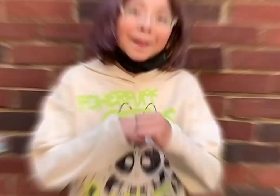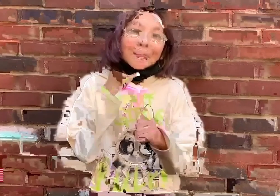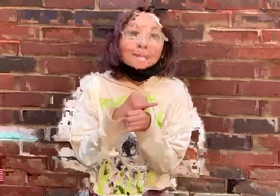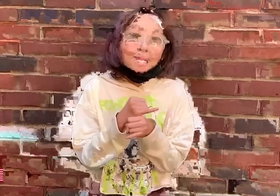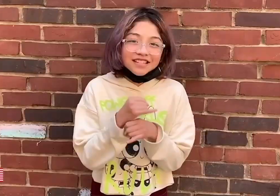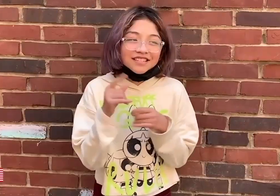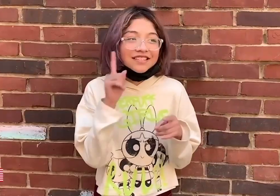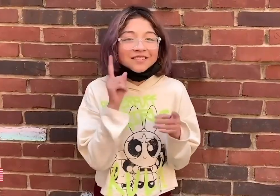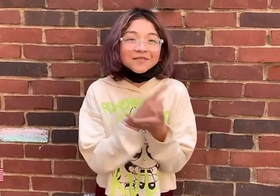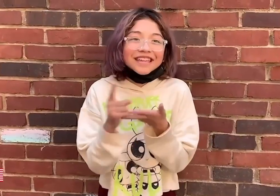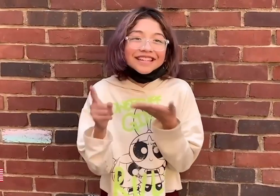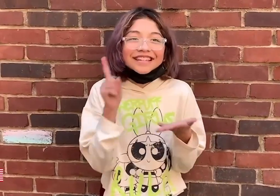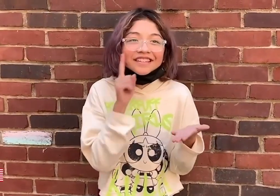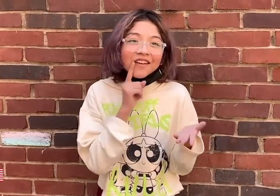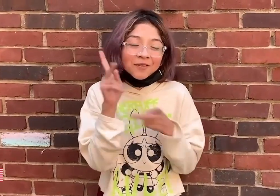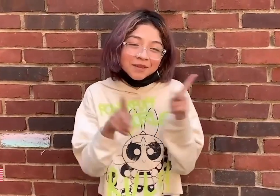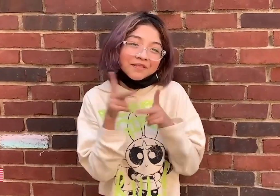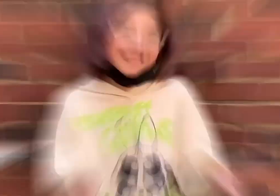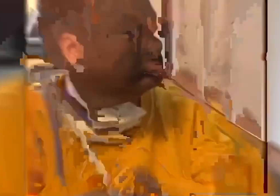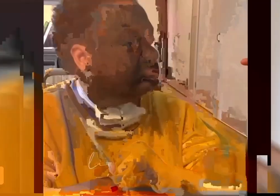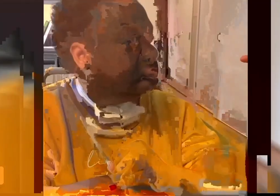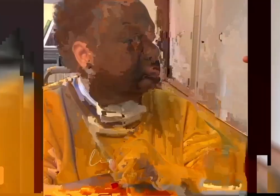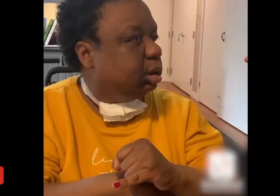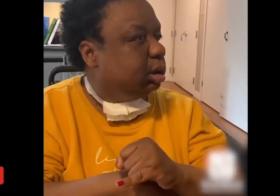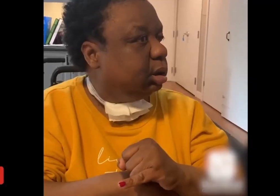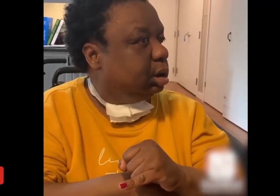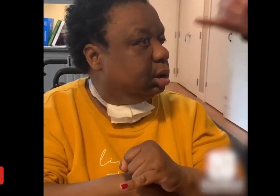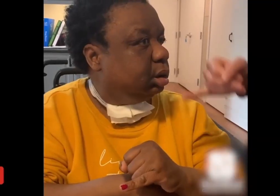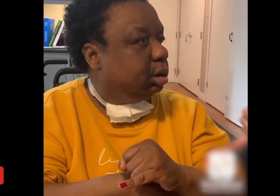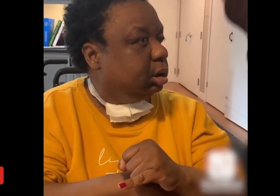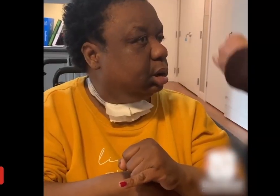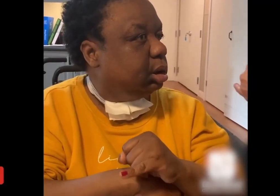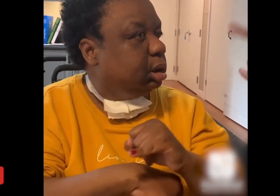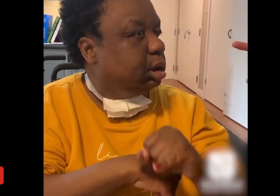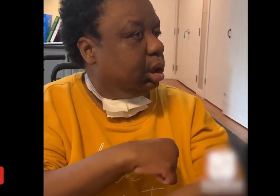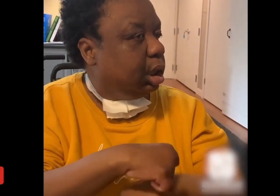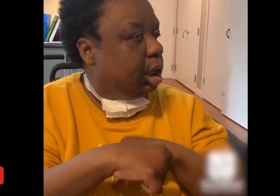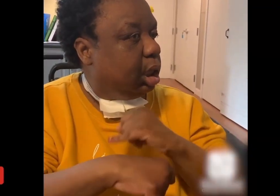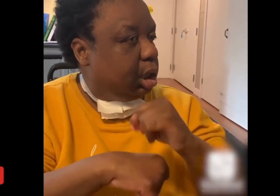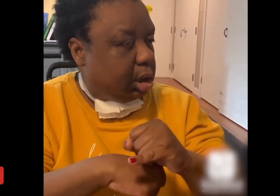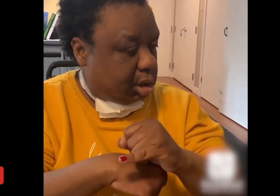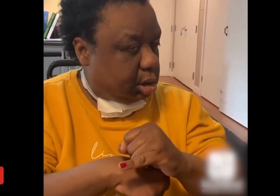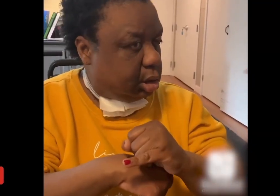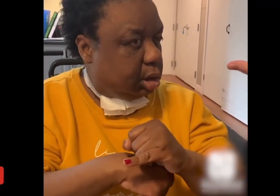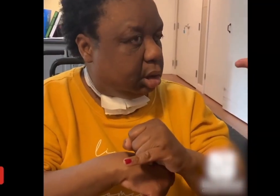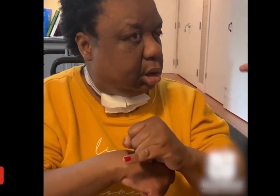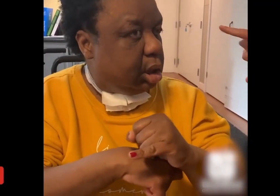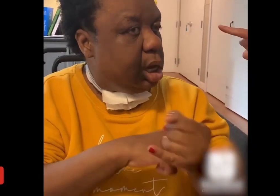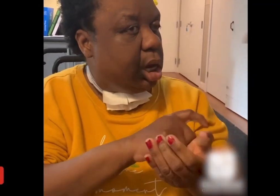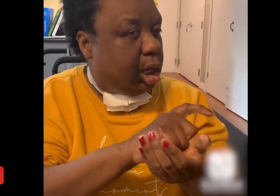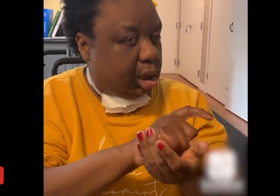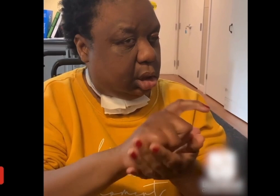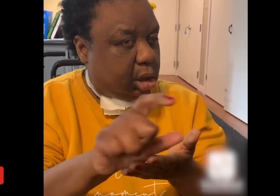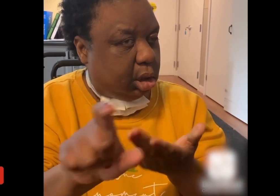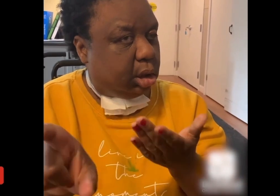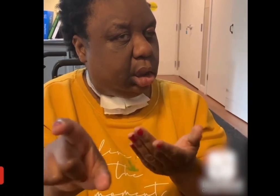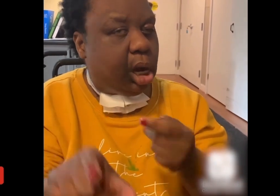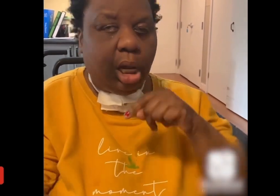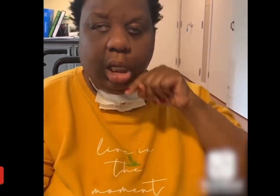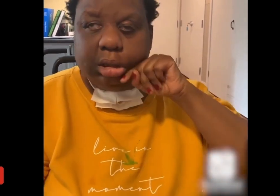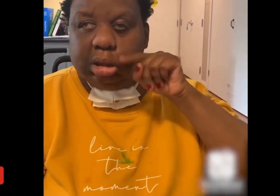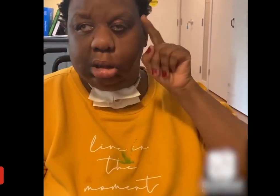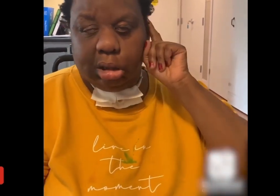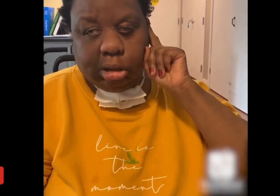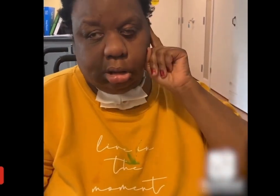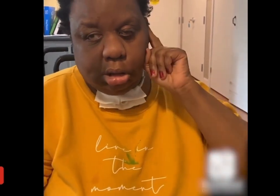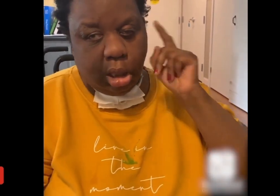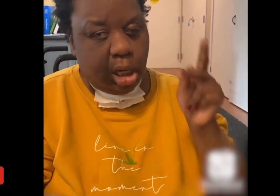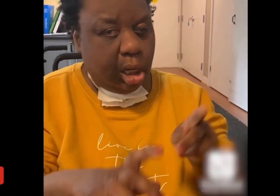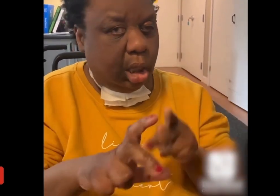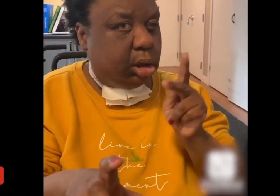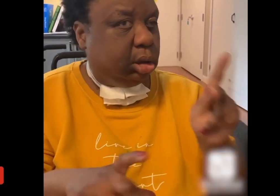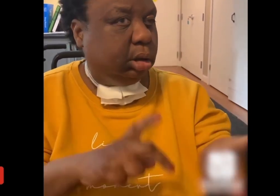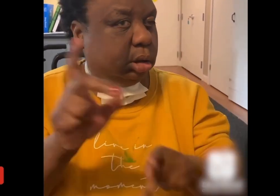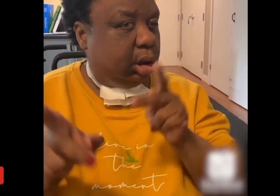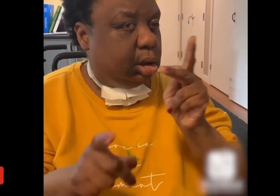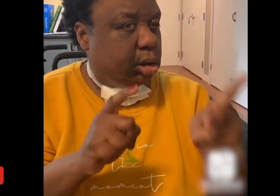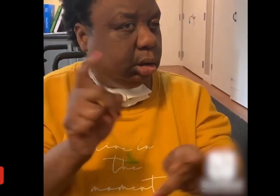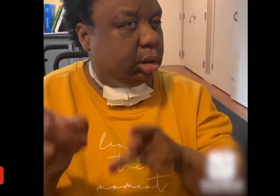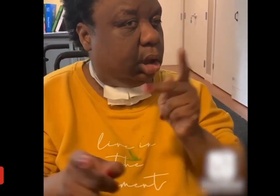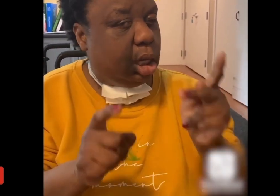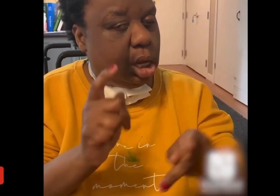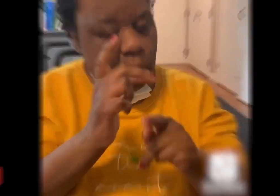International Week of Deaf People.